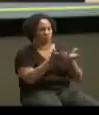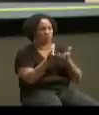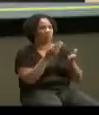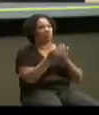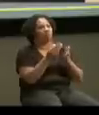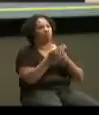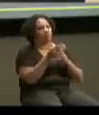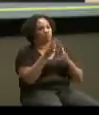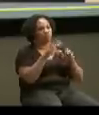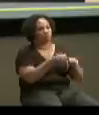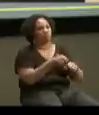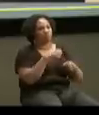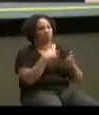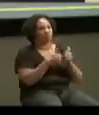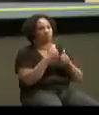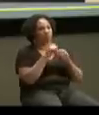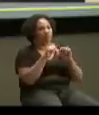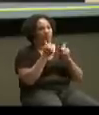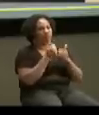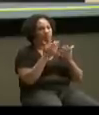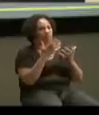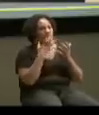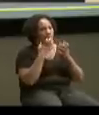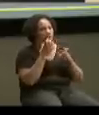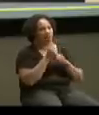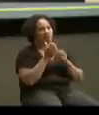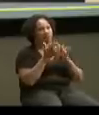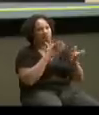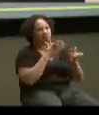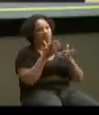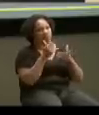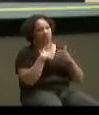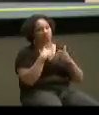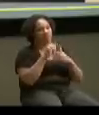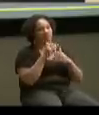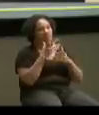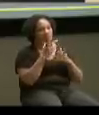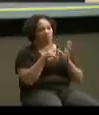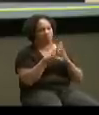PROCUREMENT. SO A LOT OF AGENCIES WANT TO GET SERVICES.